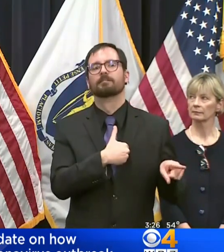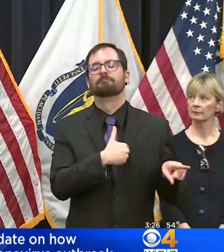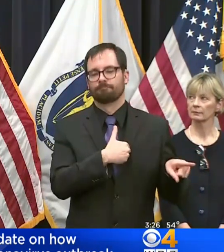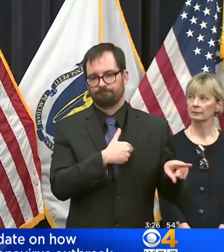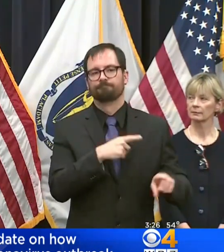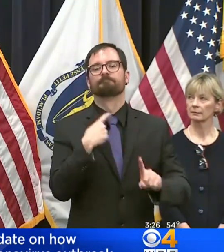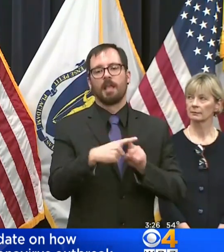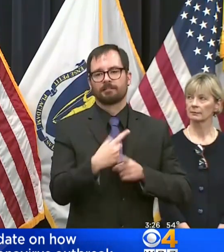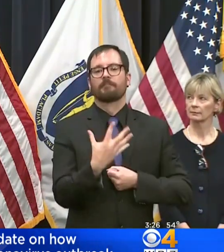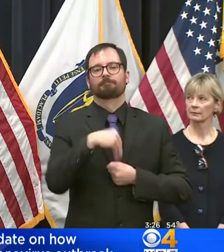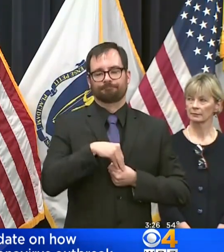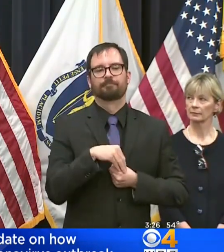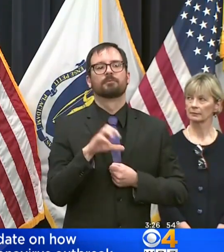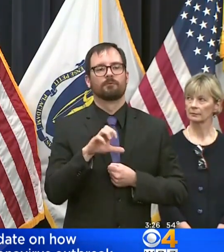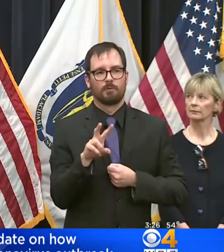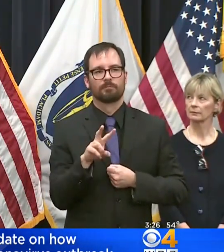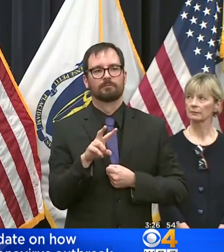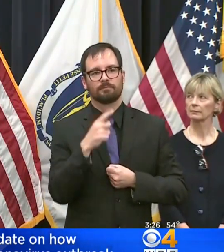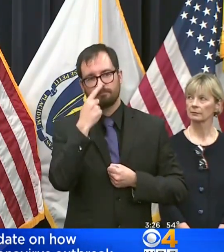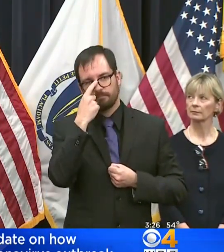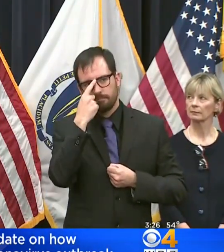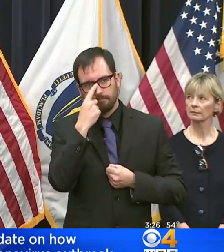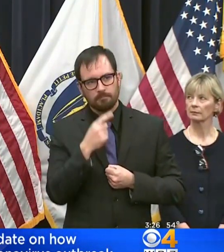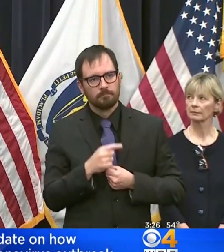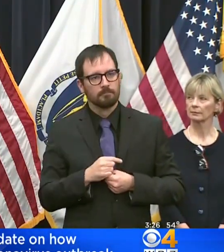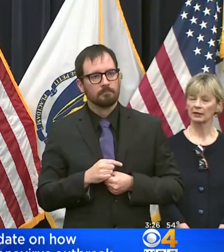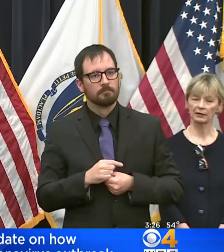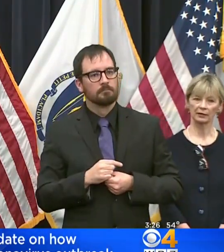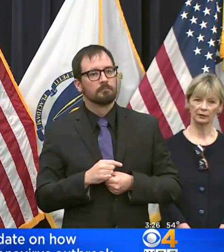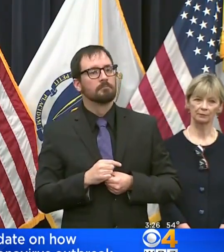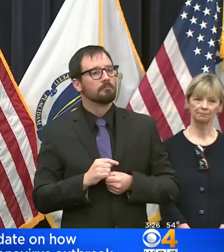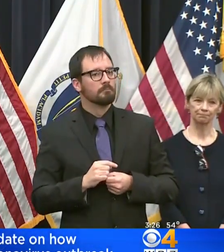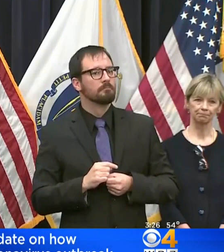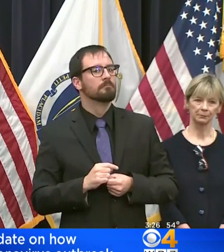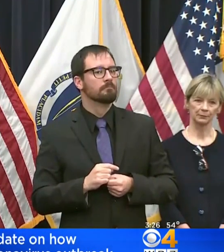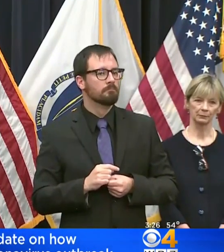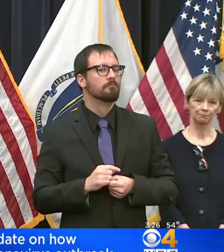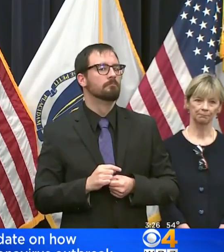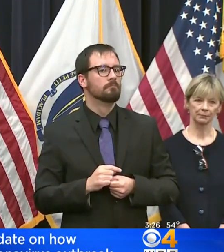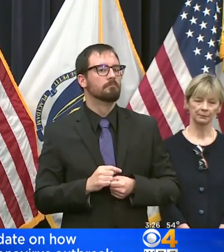WORKED ON STAFF IN THE HOUSE -- WAS IN FACT TESTED POSITIVE BUT